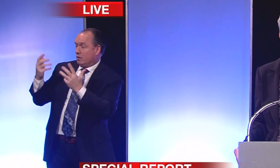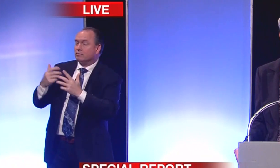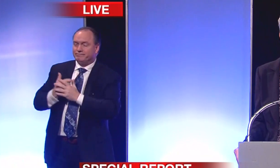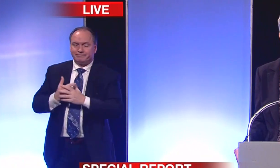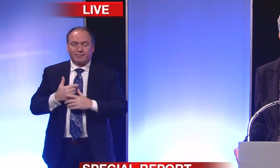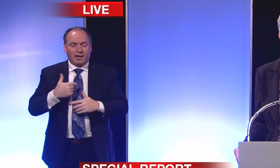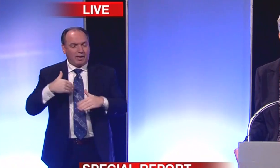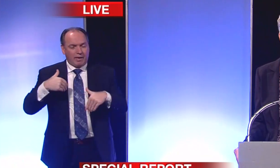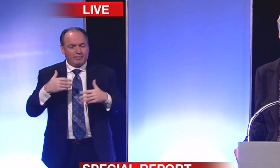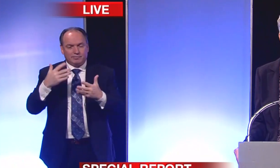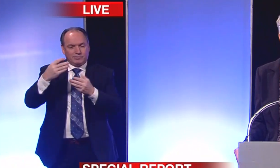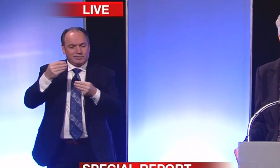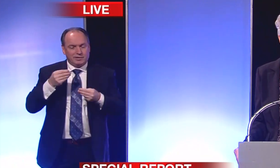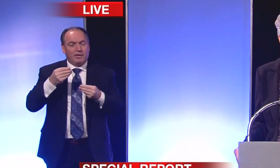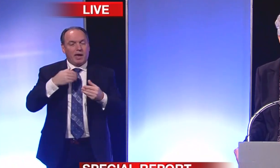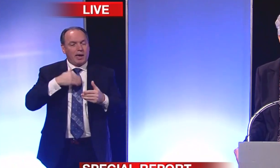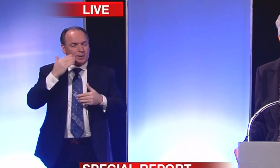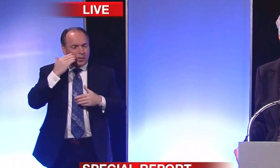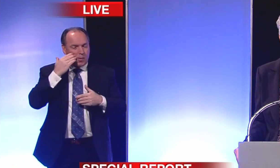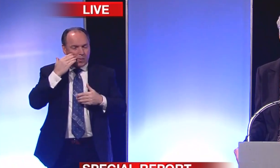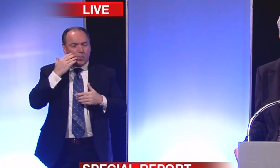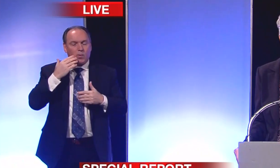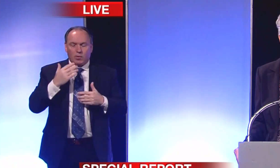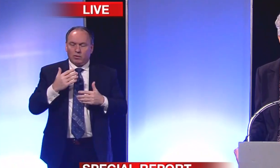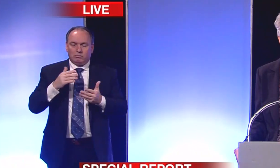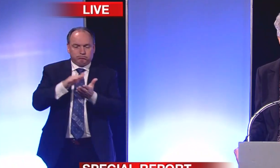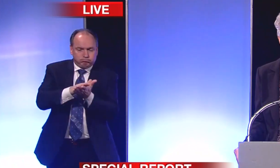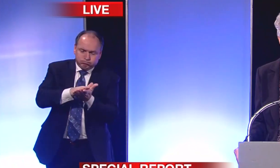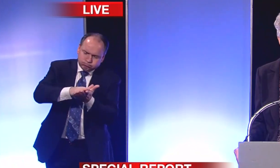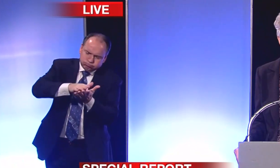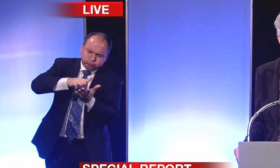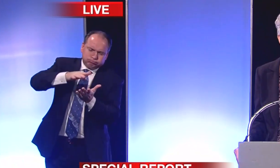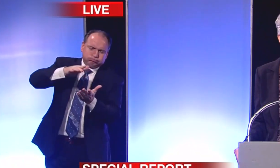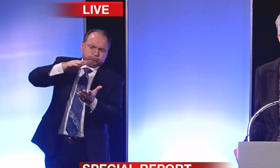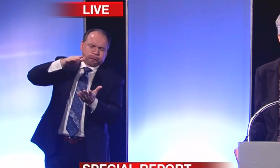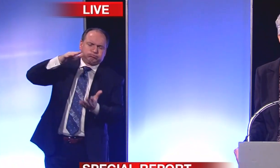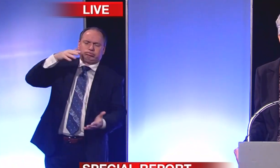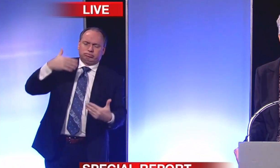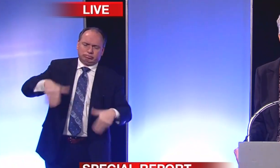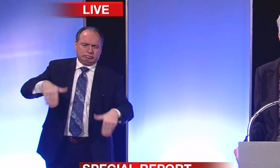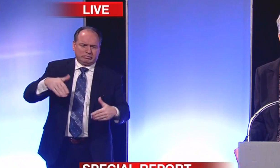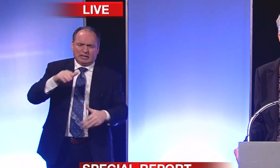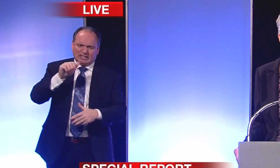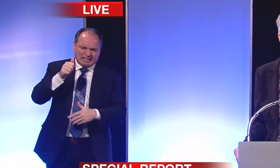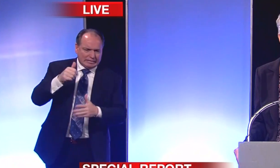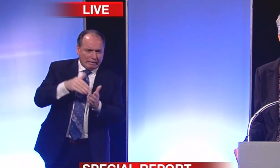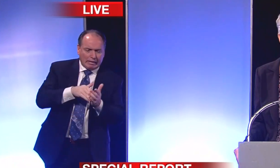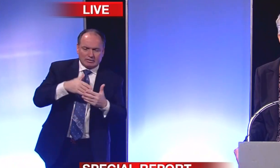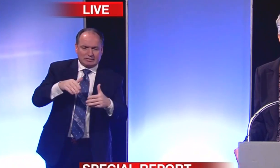WE'VE GONE OUT TO CHECK COMPLIANCE AND THEY'VE SHOWN US A WAIVER THEY'VE GONE FROM THE STATE. EVERY SINGLE DAY I'VE ASKED THE STATE FOR THAT LIST BUT WE HAVE